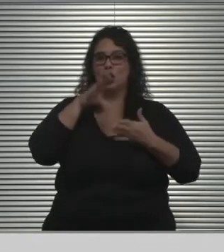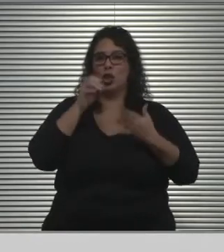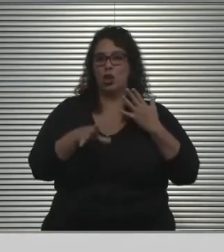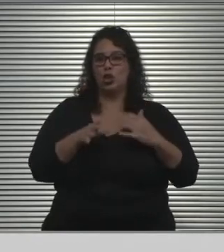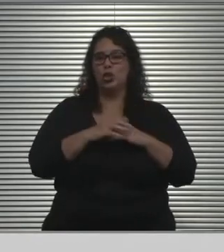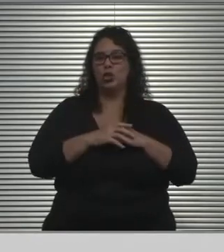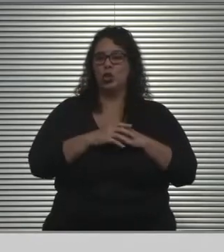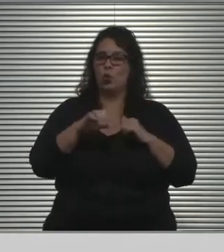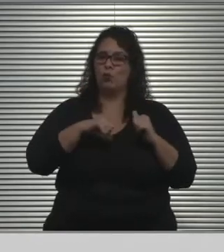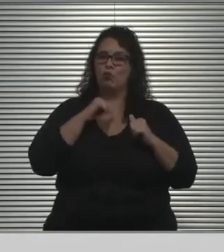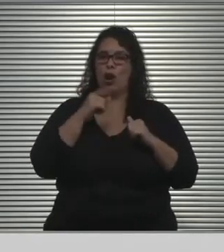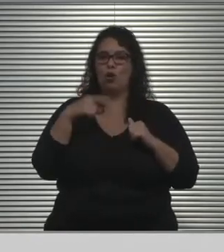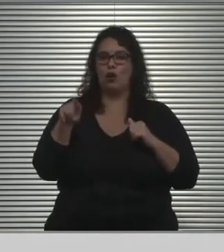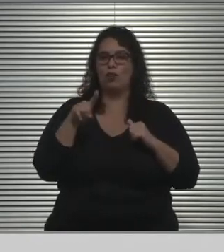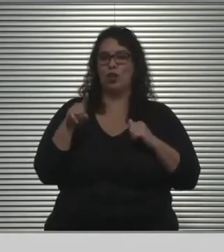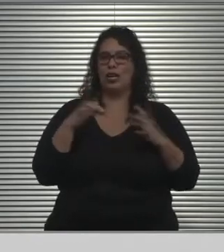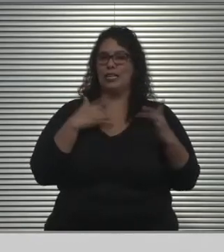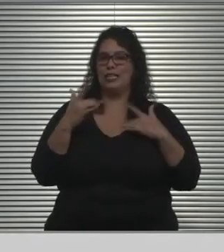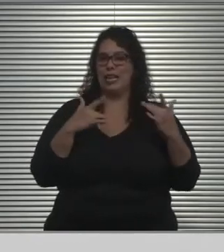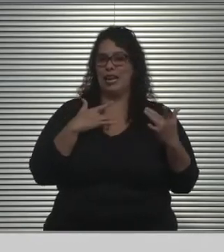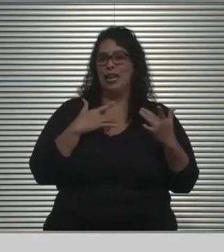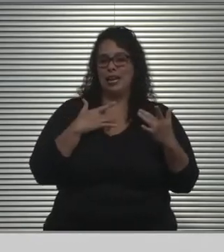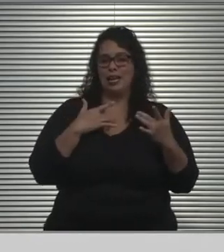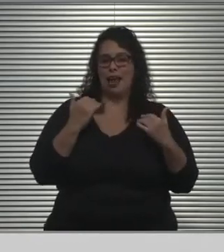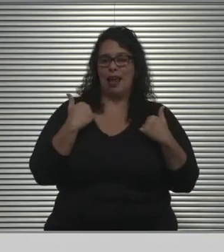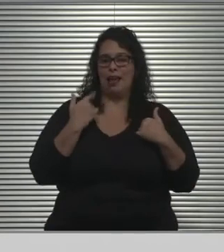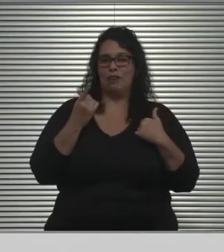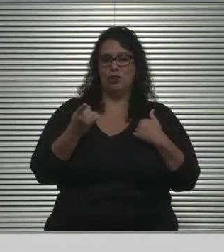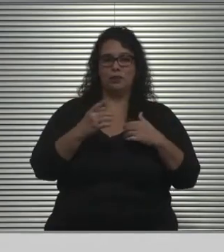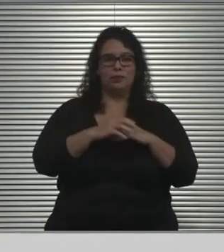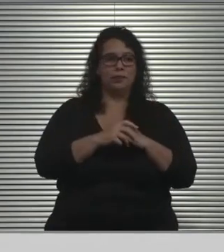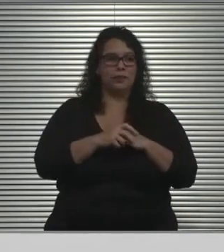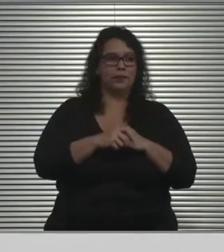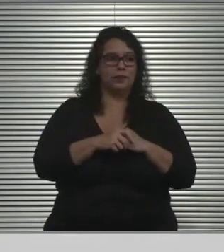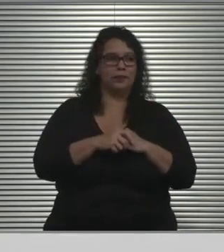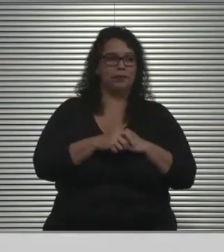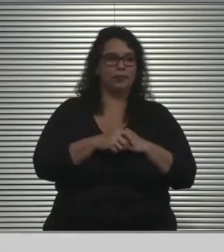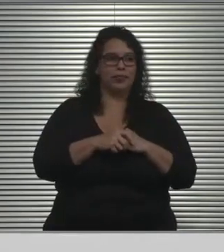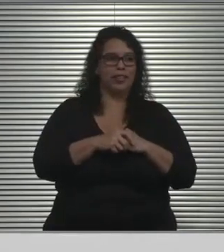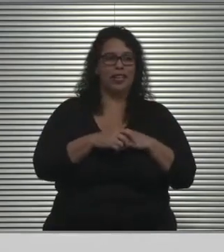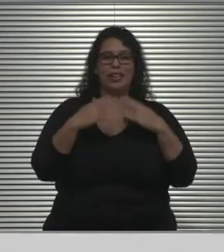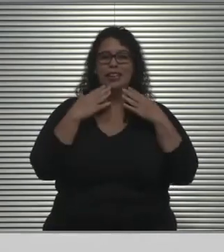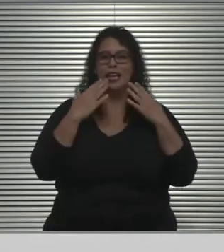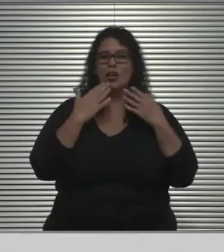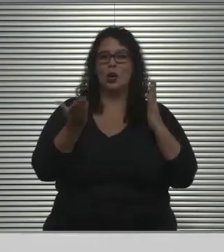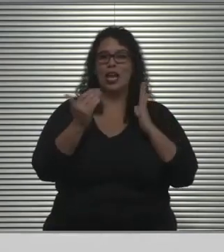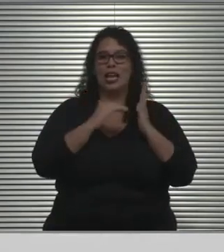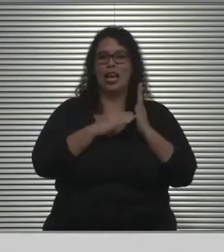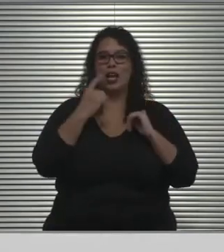of her and excited to have her in that realm, so. Thank you again, thank you for your,